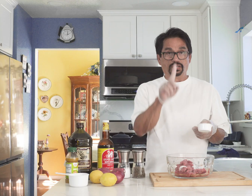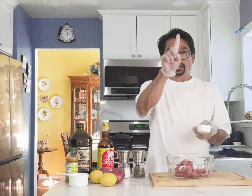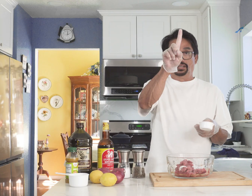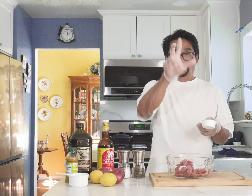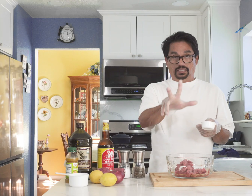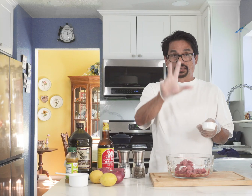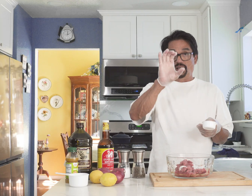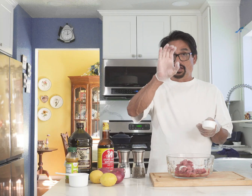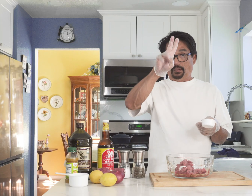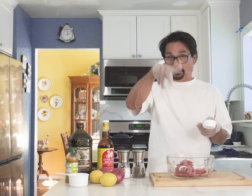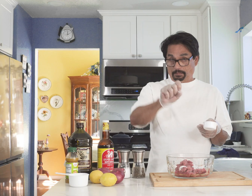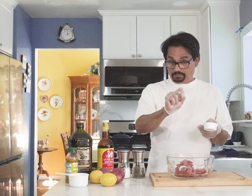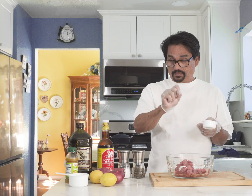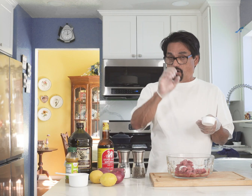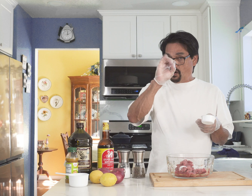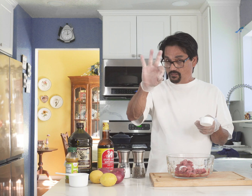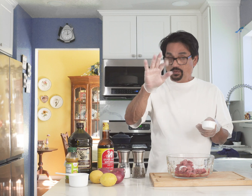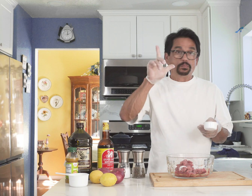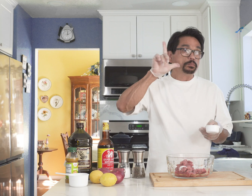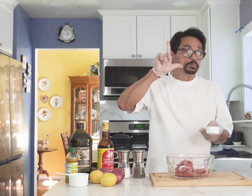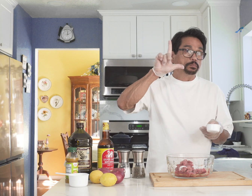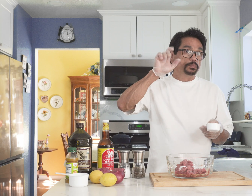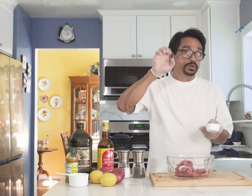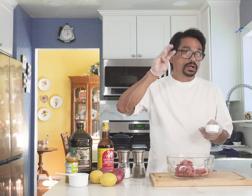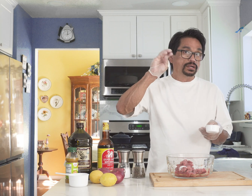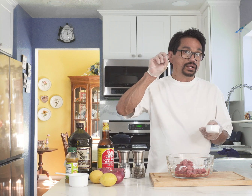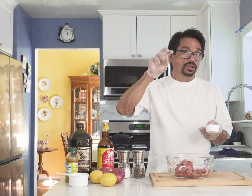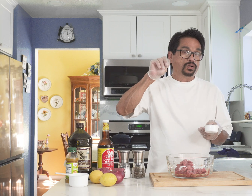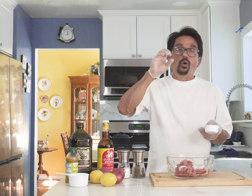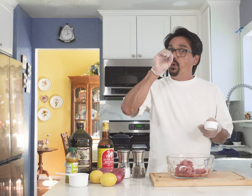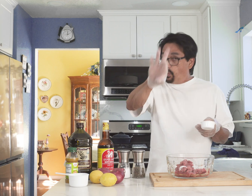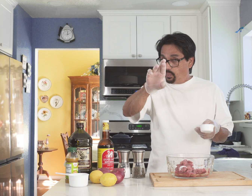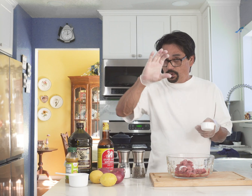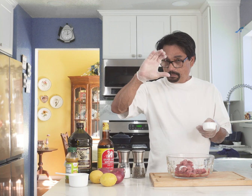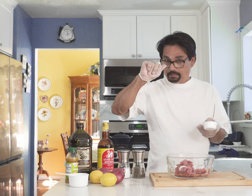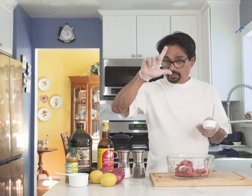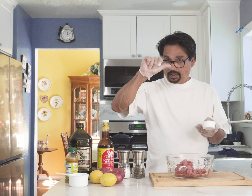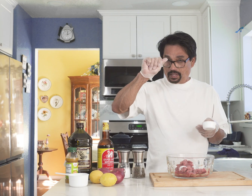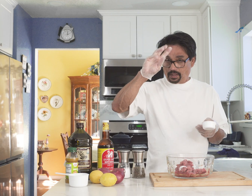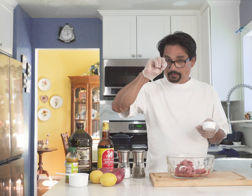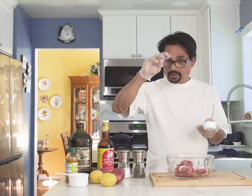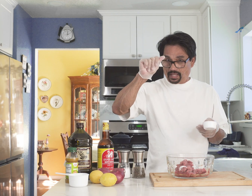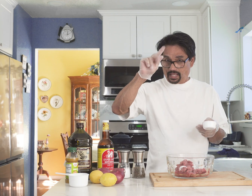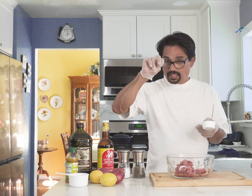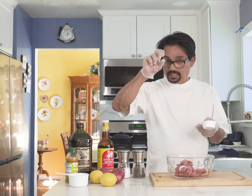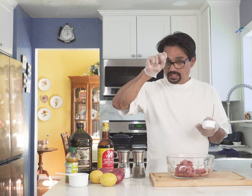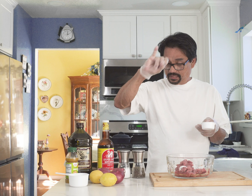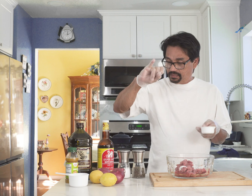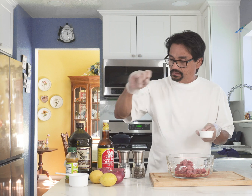Add 1/3 cups of lemon juice or calamansi